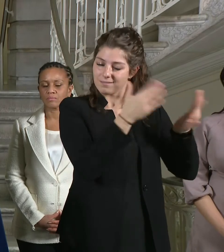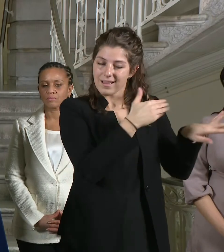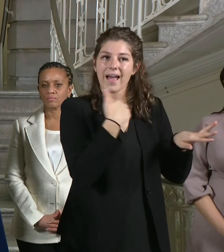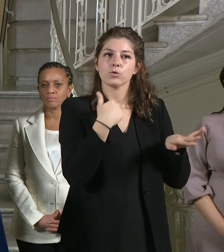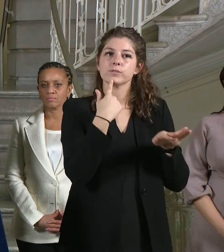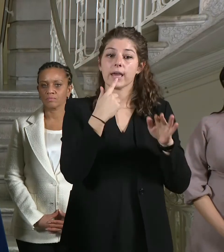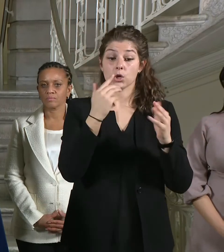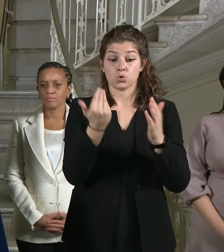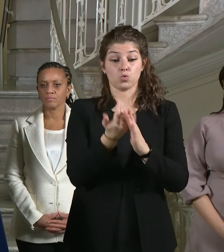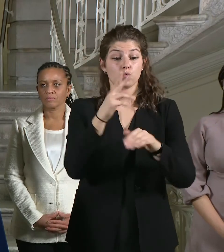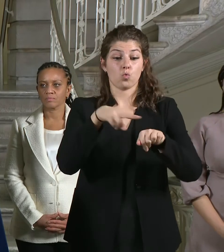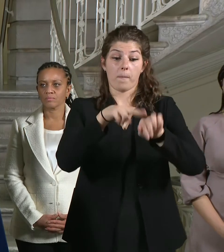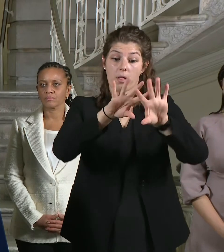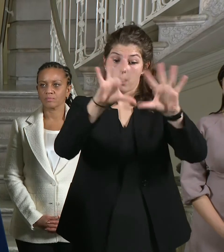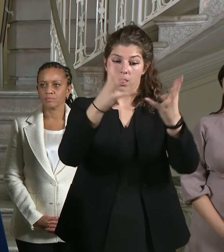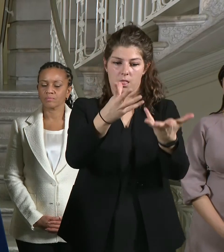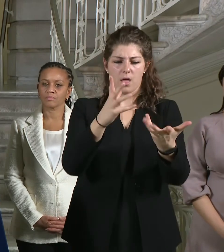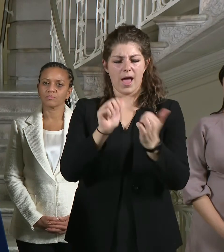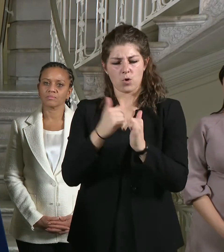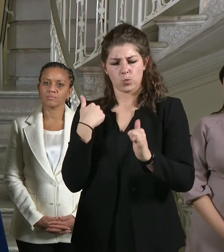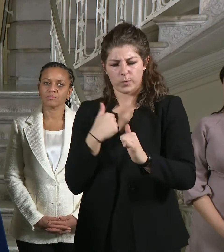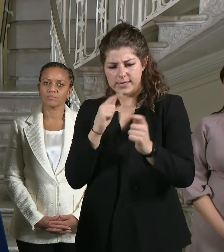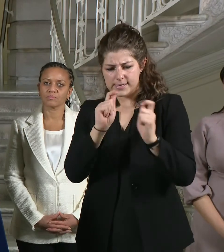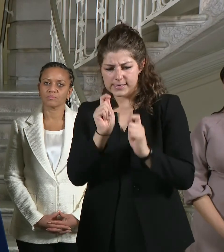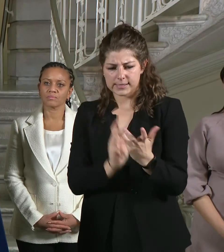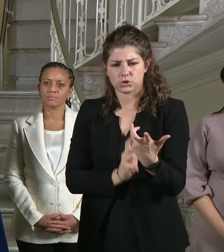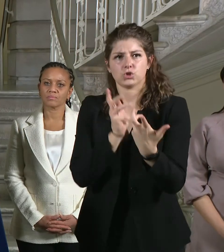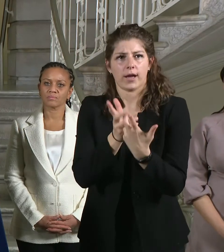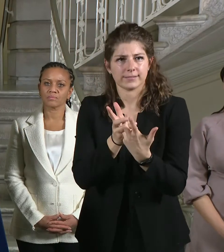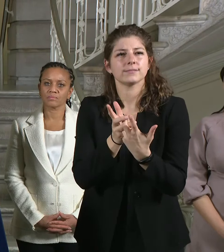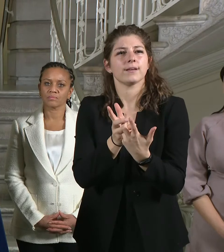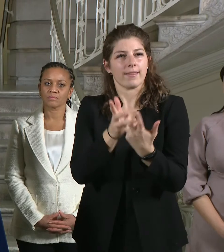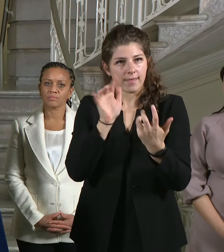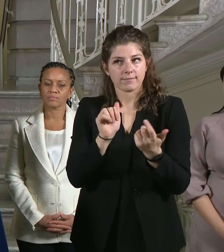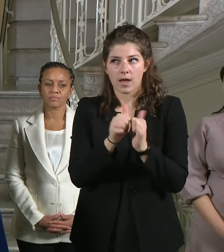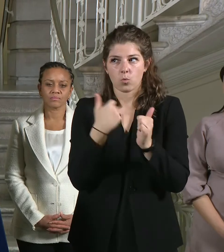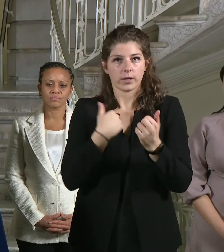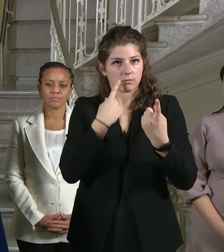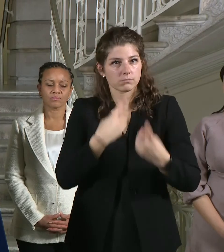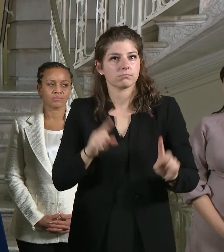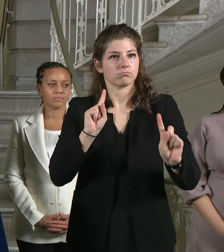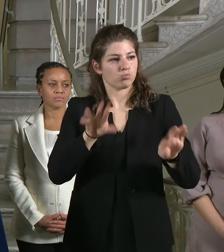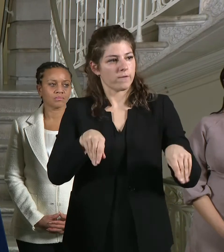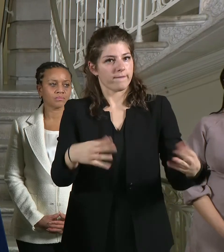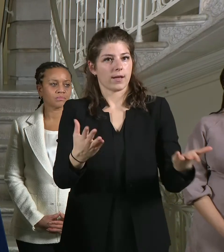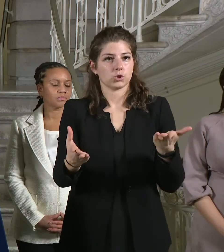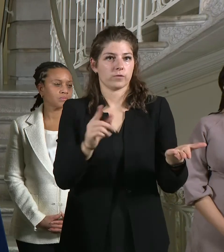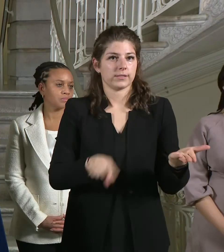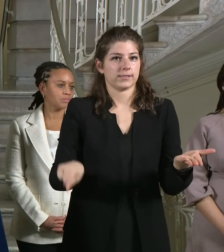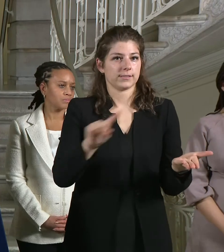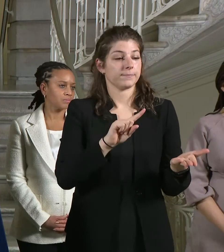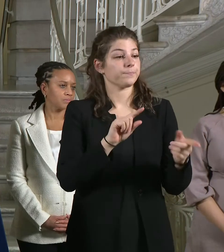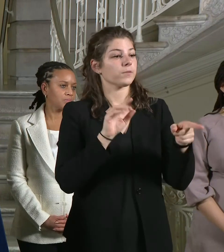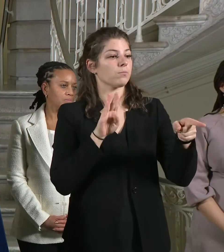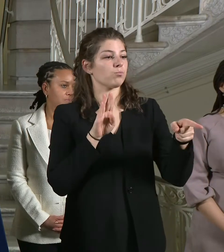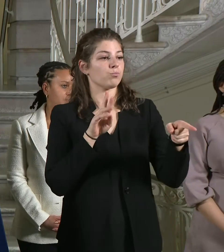HEADCOUNT ISSUES ARE. WE HAVE TO SIT BACK AND SAY HOW WE DO ADJUST. THAT'S WHAT WE ARE GOING TO DO.